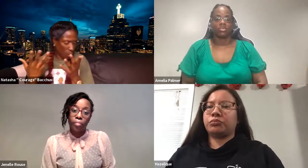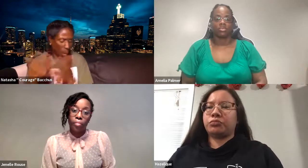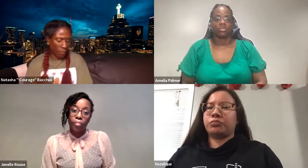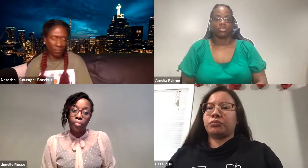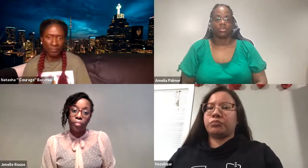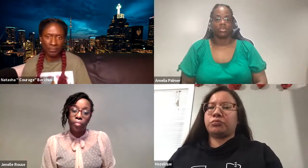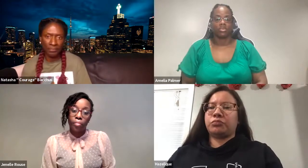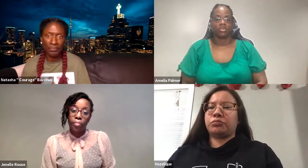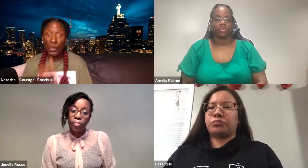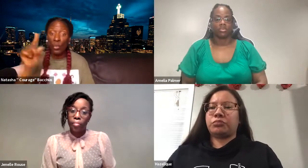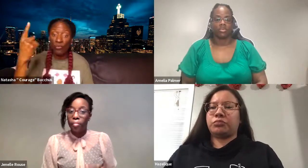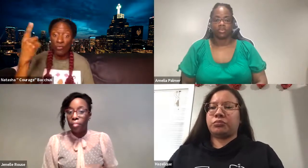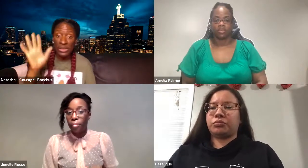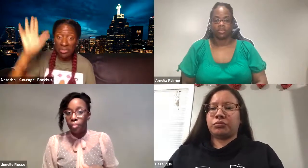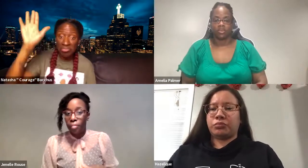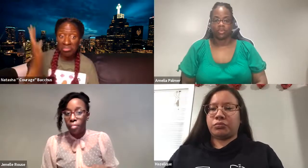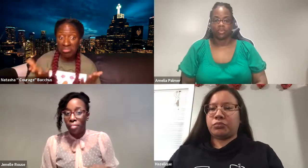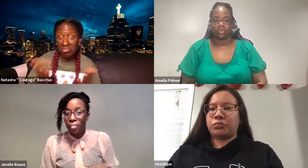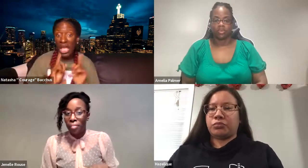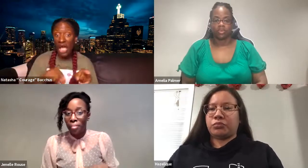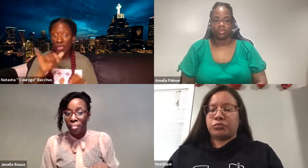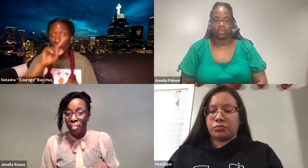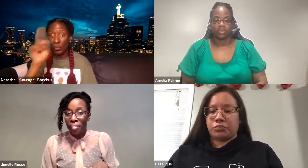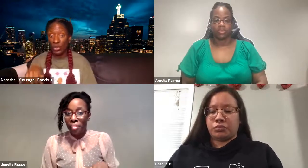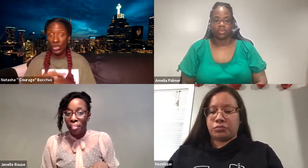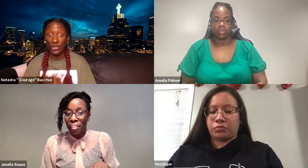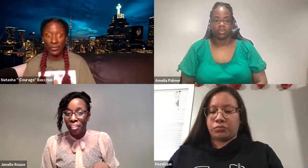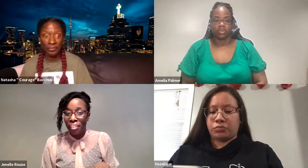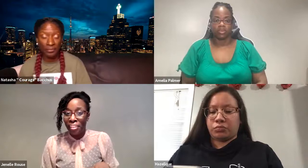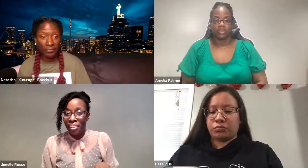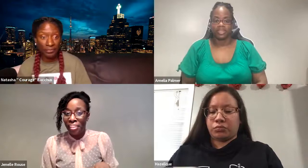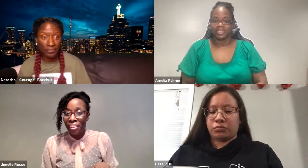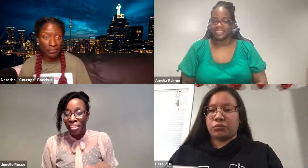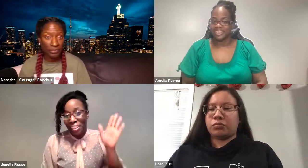american sign language i just wanted to know your thoughts and views on that question